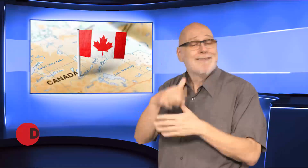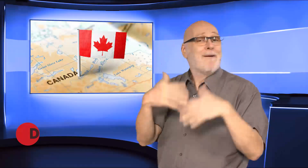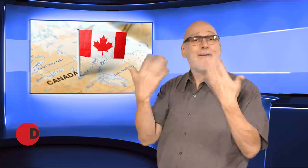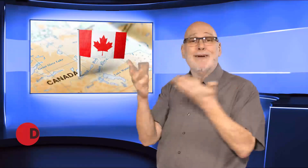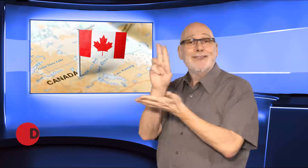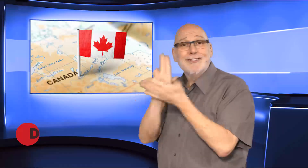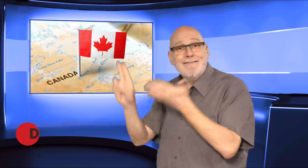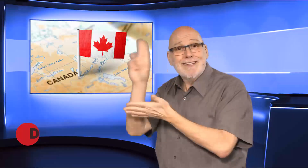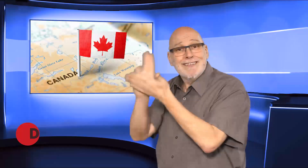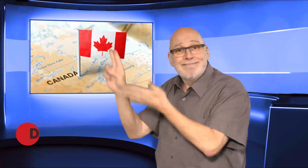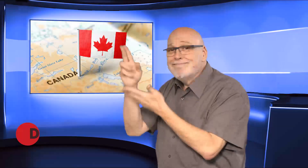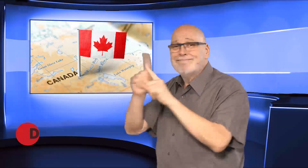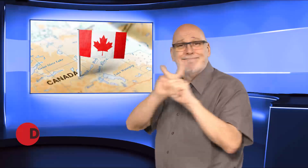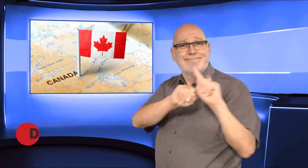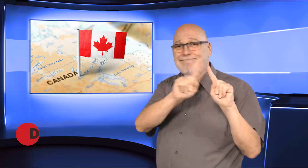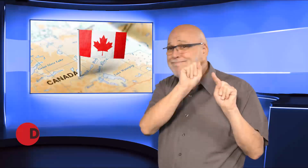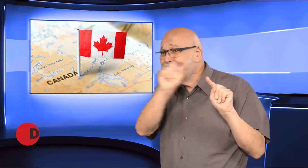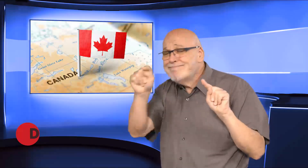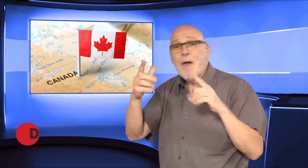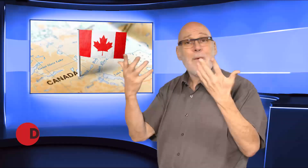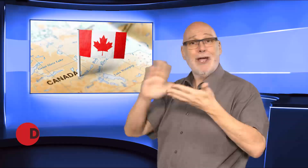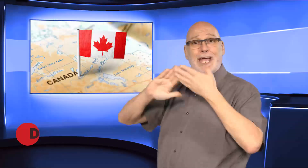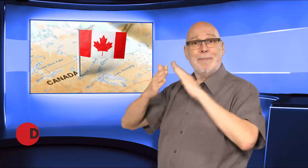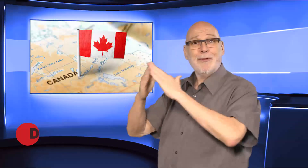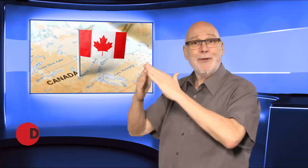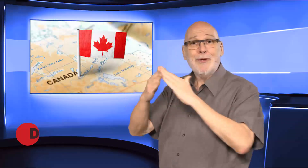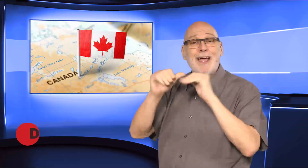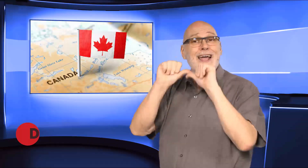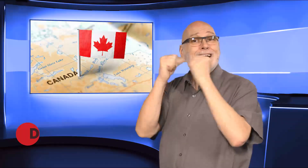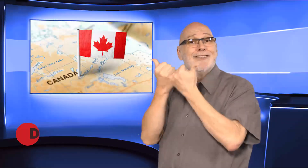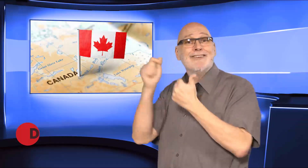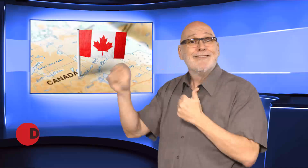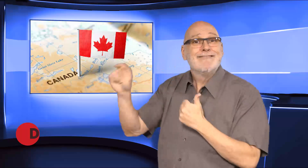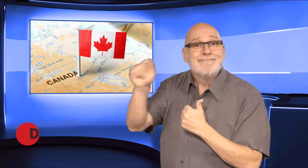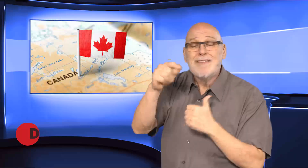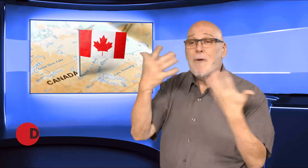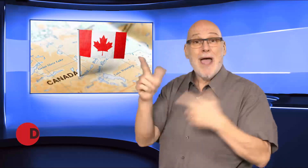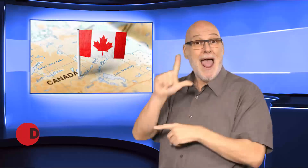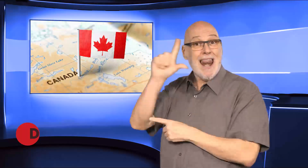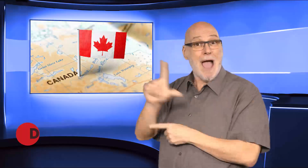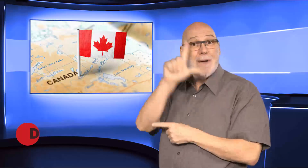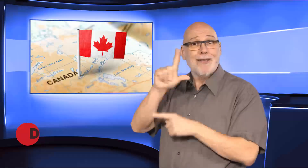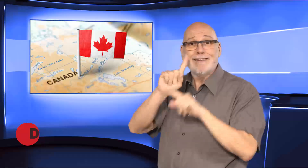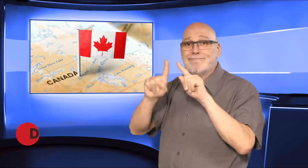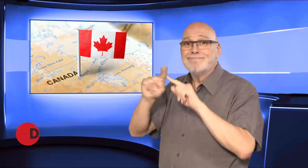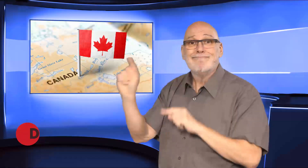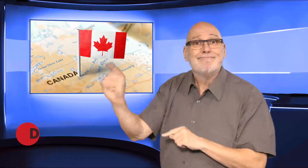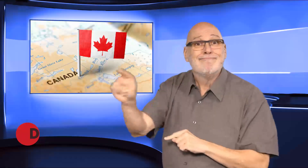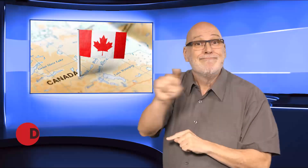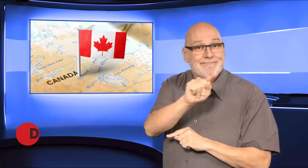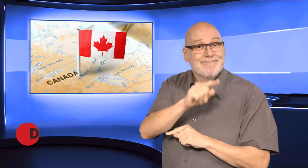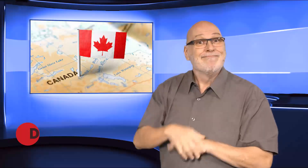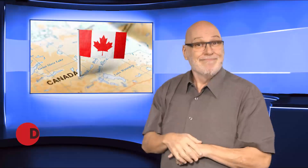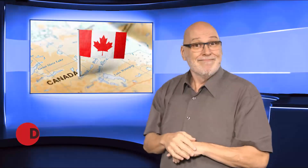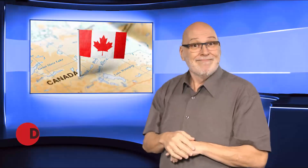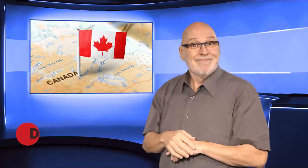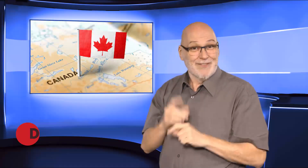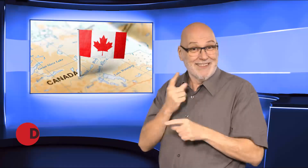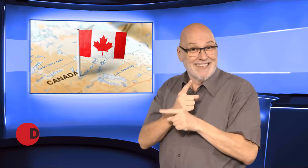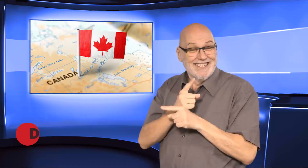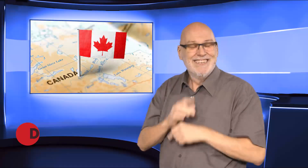universities or community agencies and libraries.